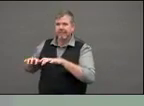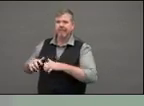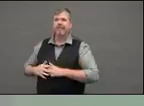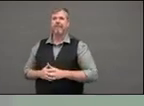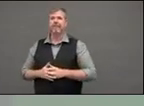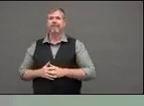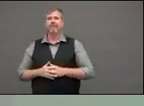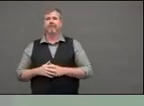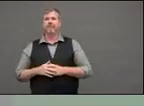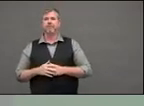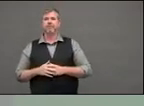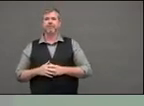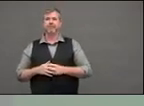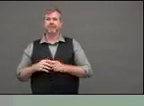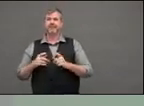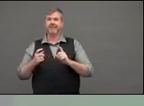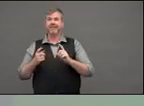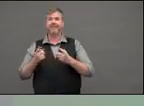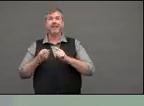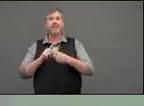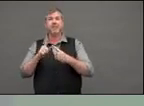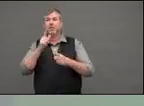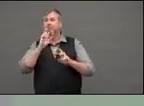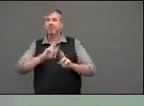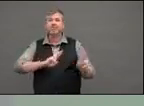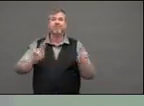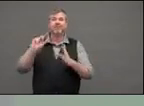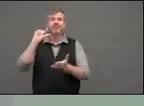you know graduate and just being that person and that all changed it was kind